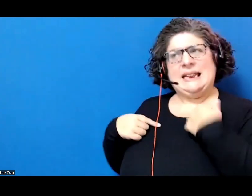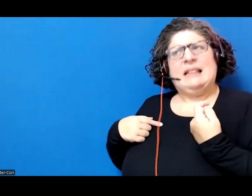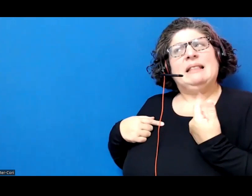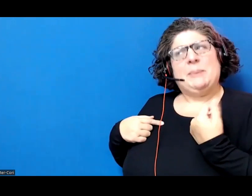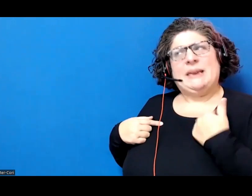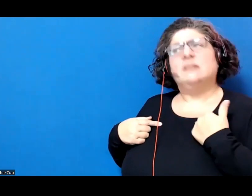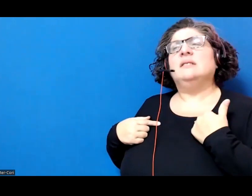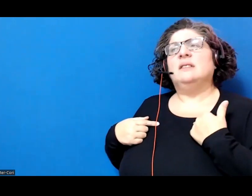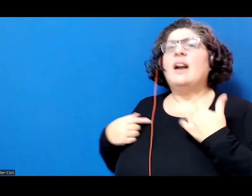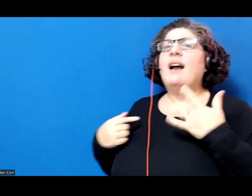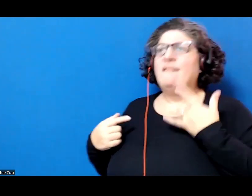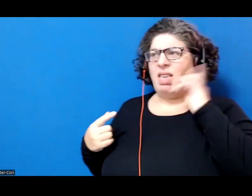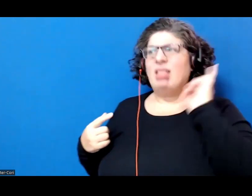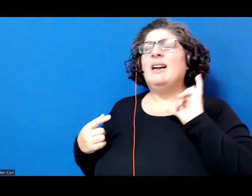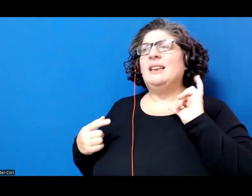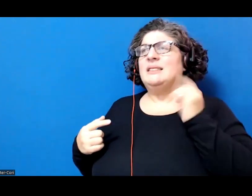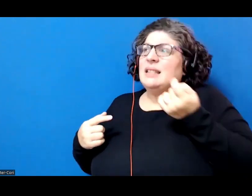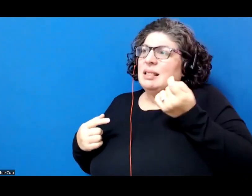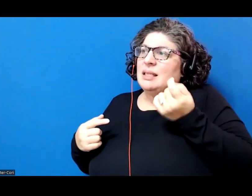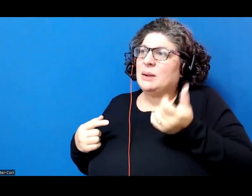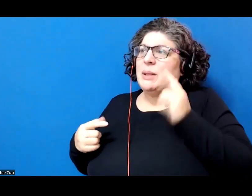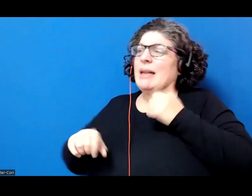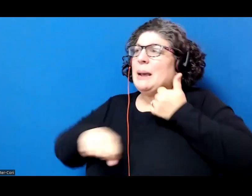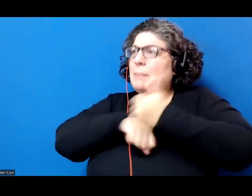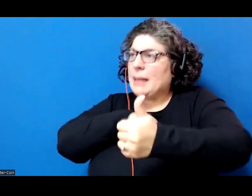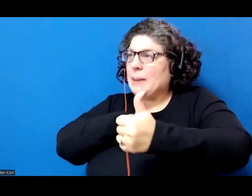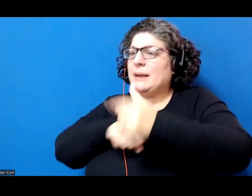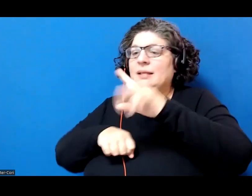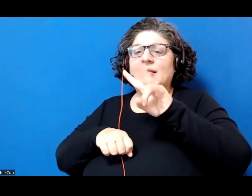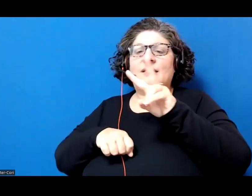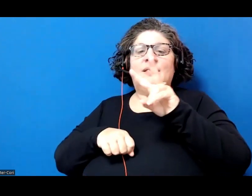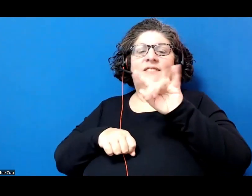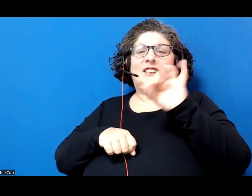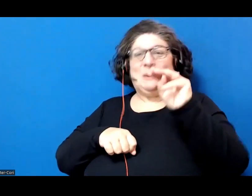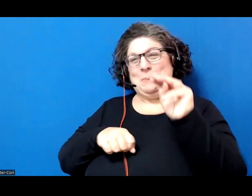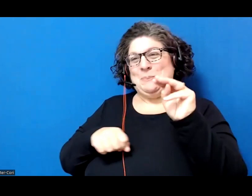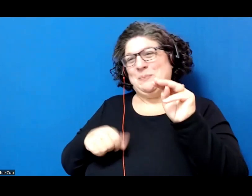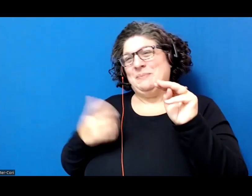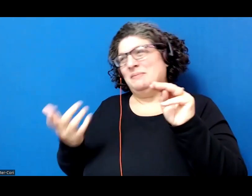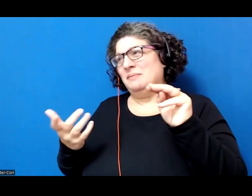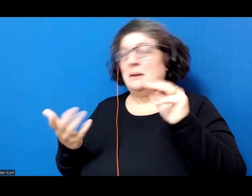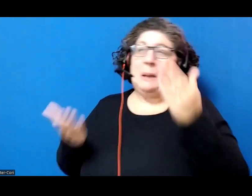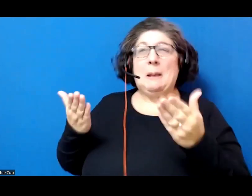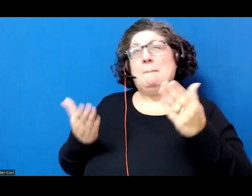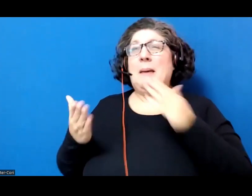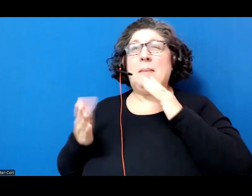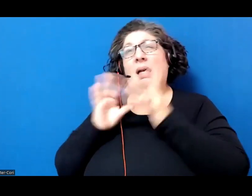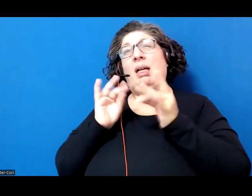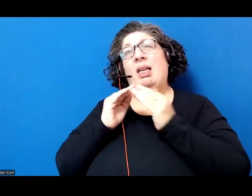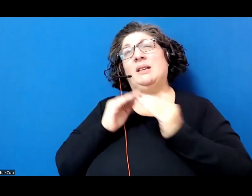I feel like it's a little bit like blaming the victims here. Maybe overstating it just a little bit.